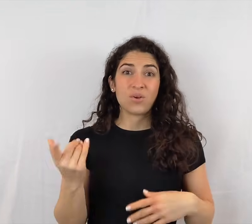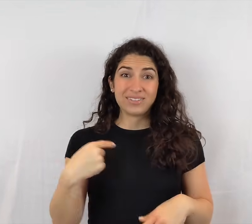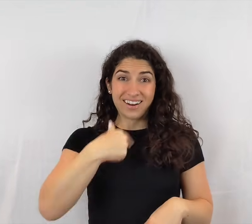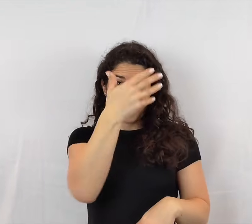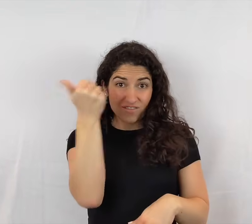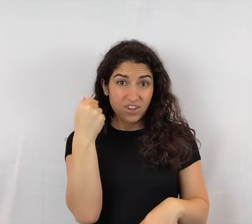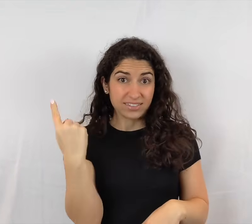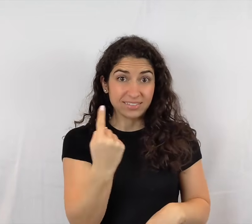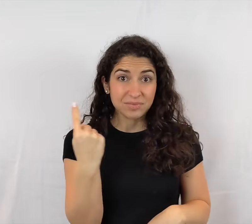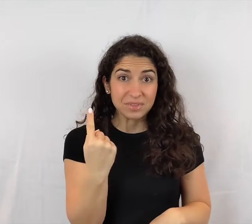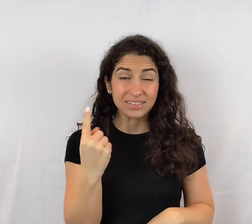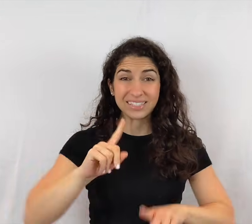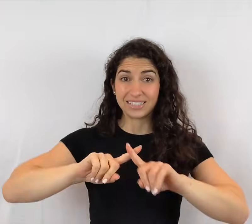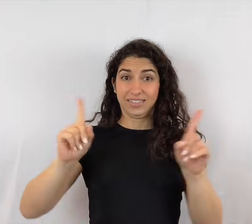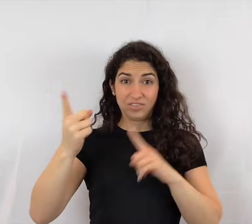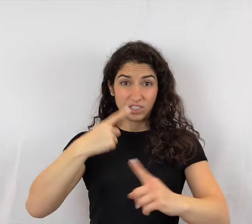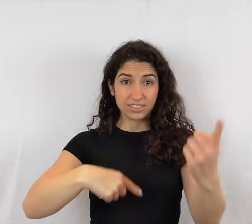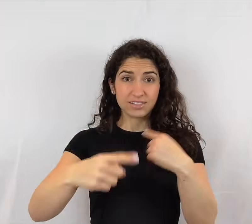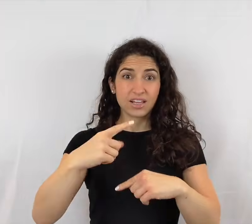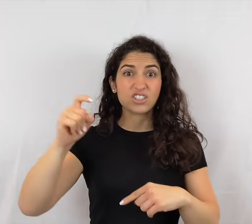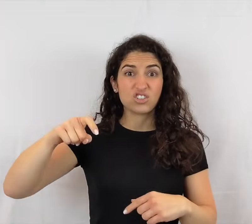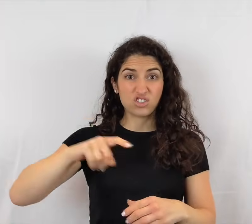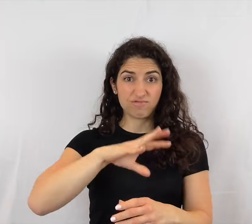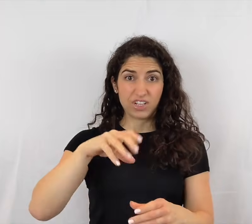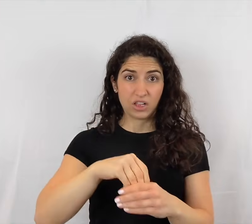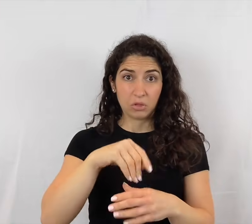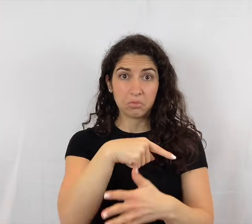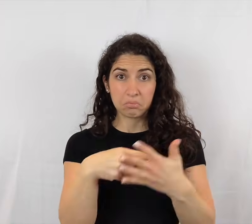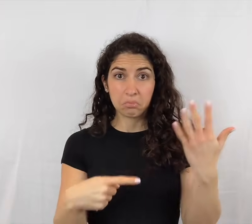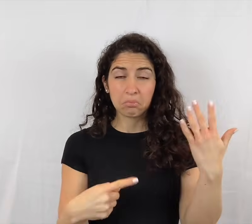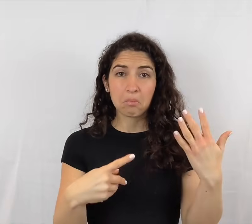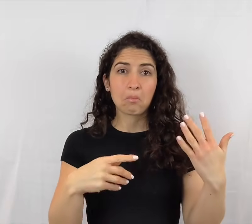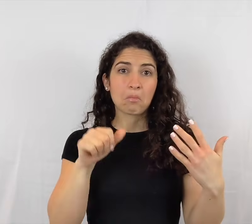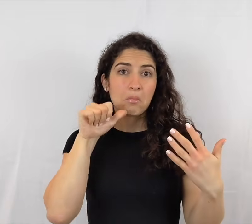something? A different sign that should have been included in this list.